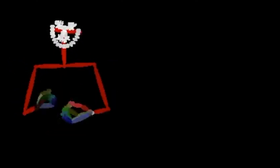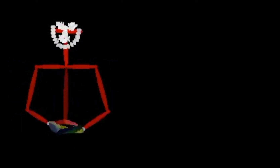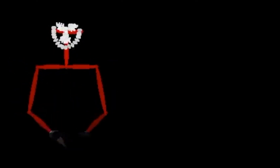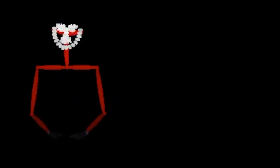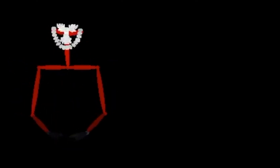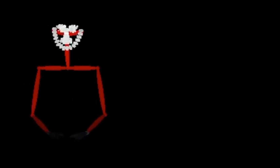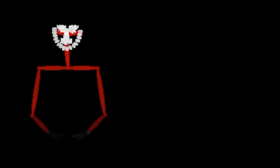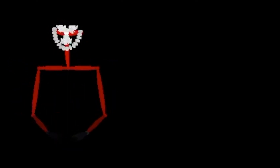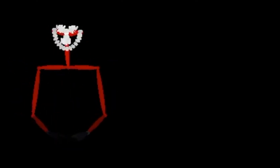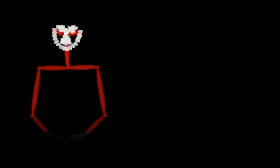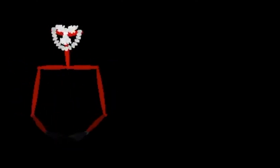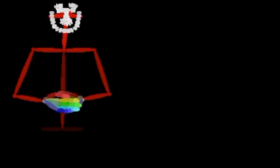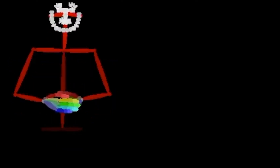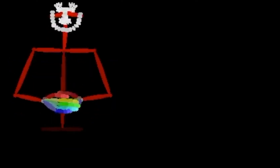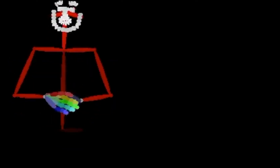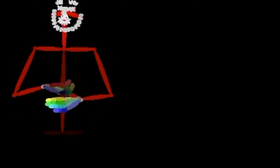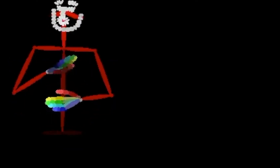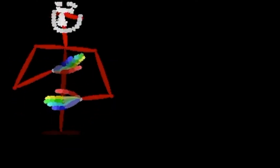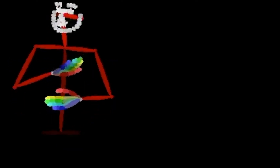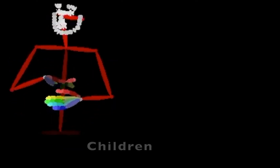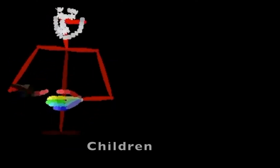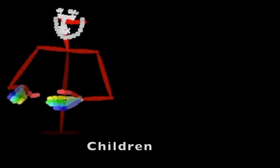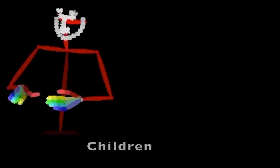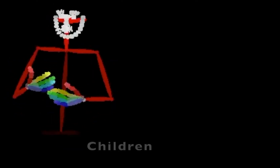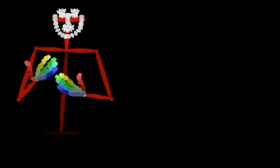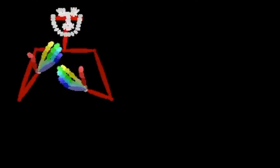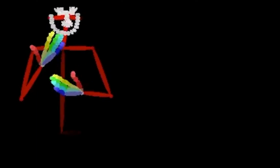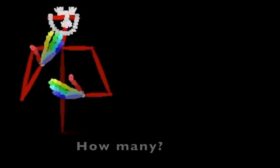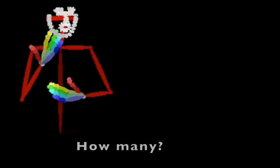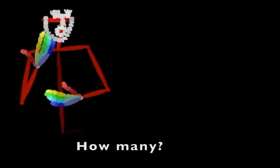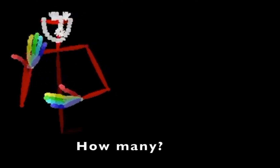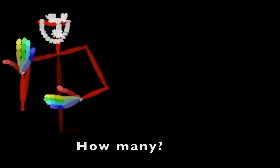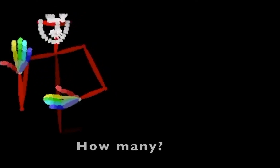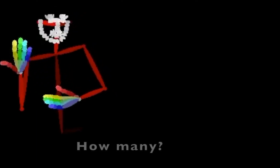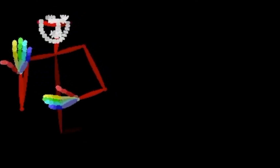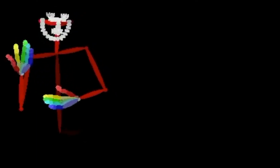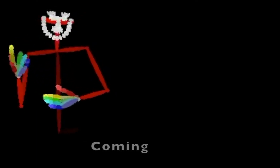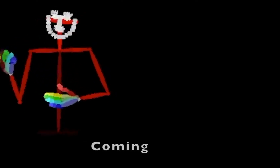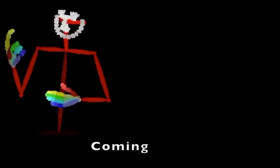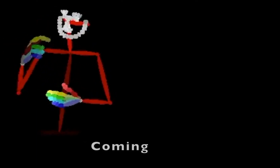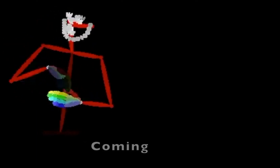While in **BRITISH** sign-language it is signed: "Children" "How many?" "Coming"